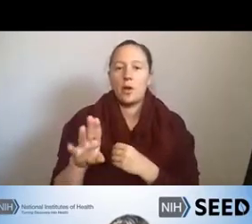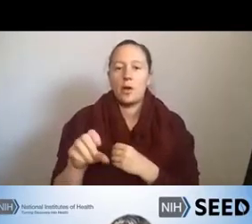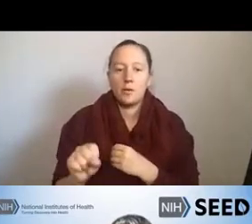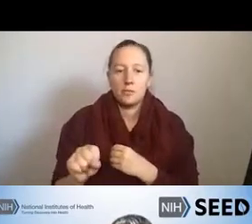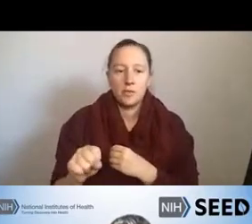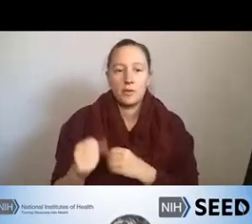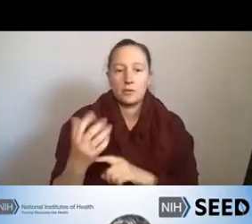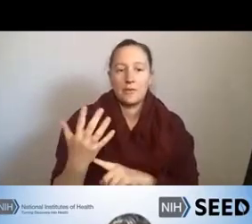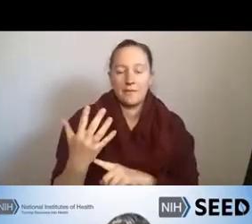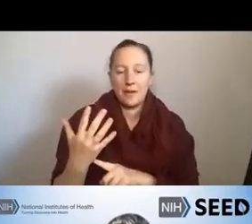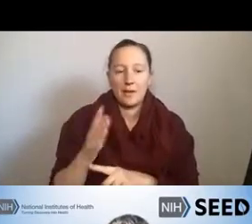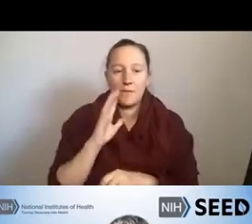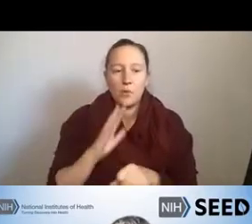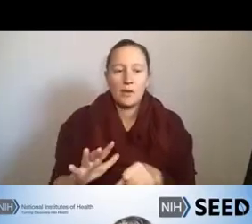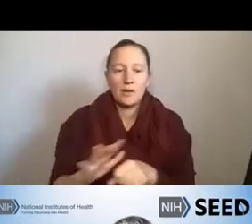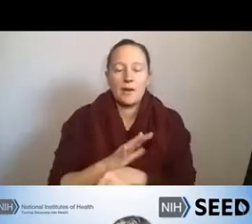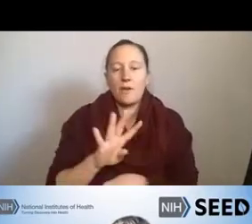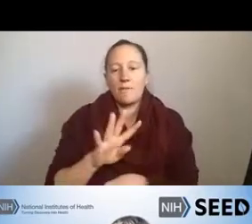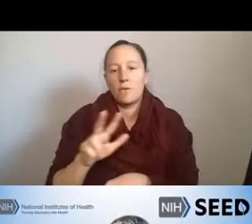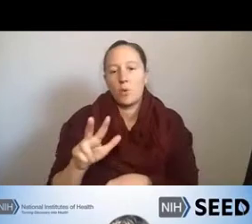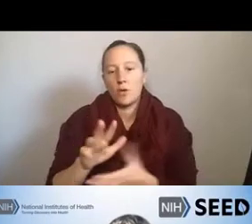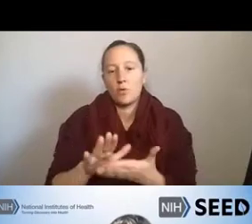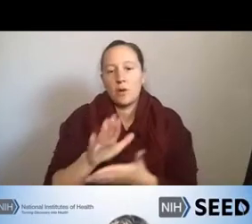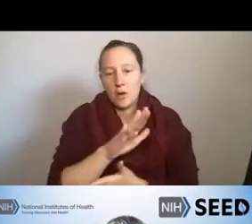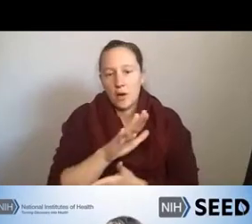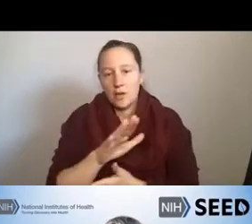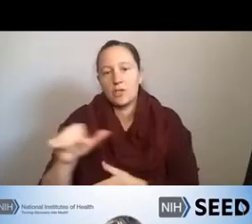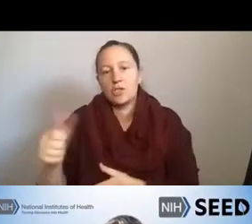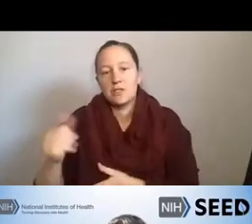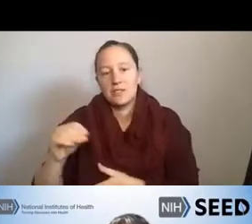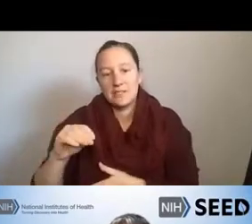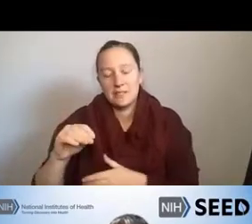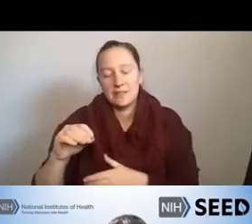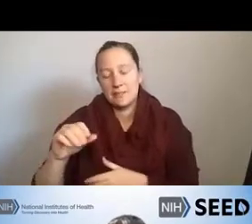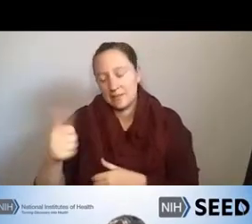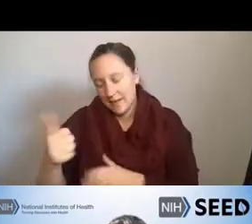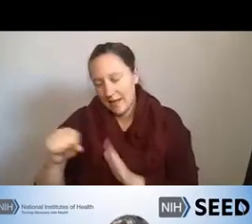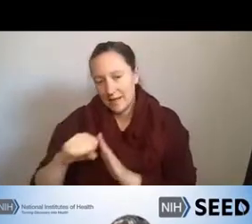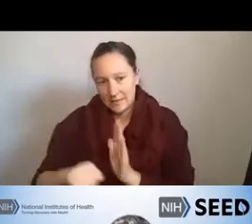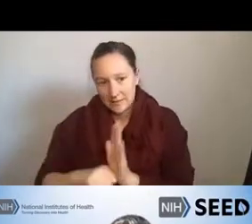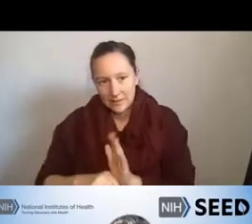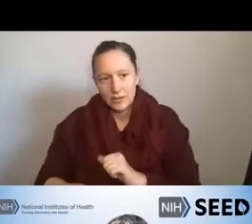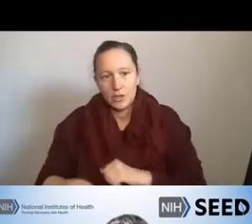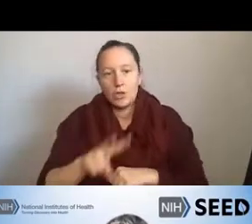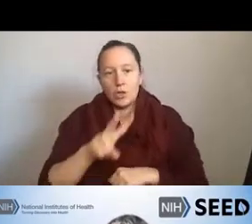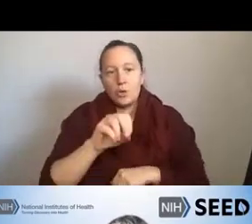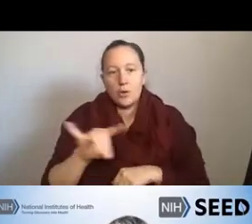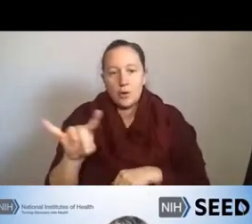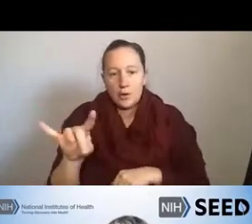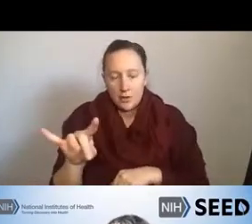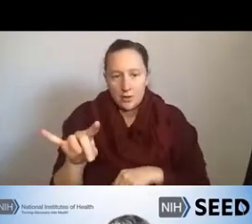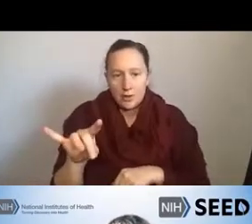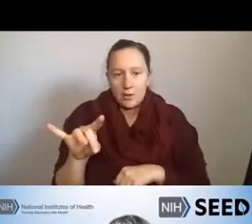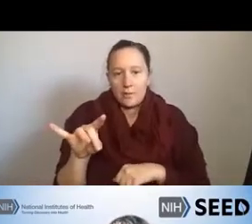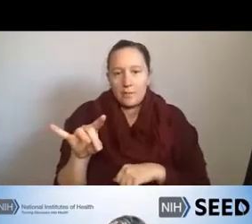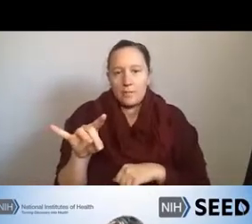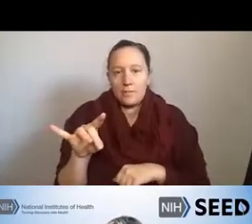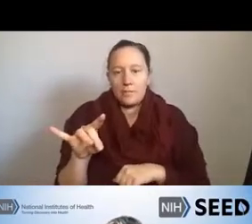covered 43 universities and colleges and 10 states. And in 2018, the National Institute of General Medical Sciences